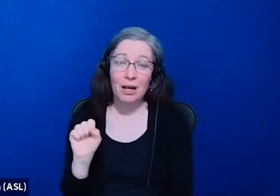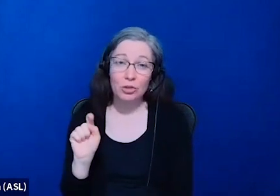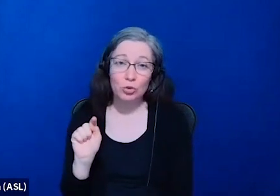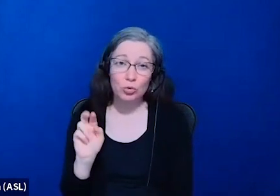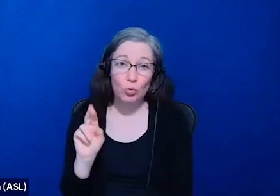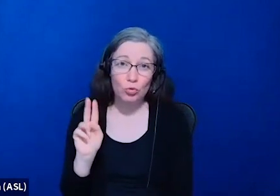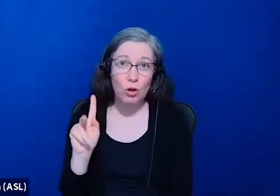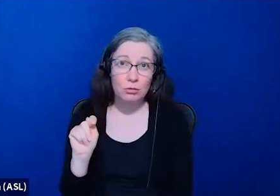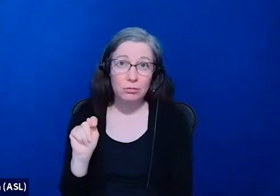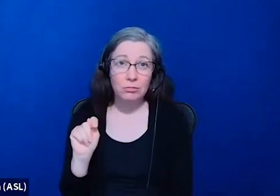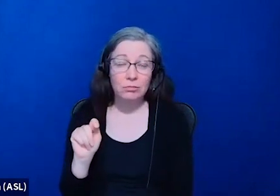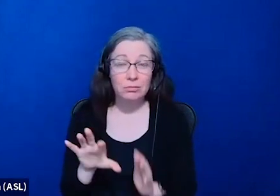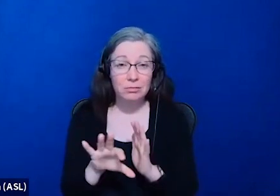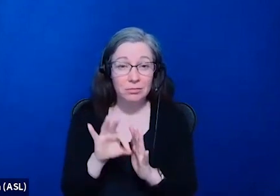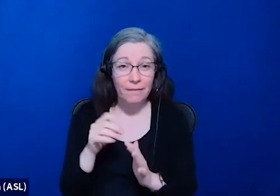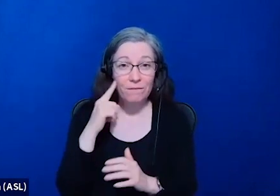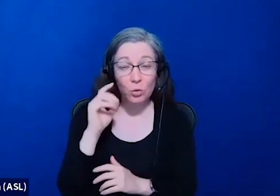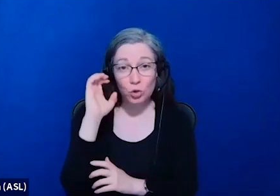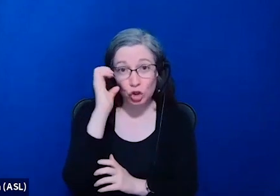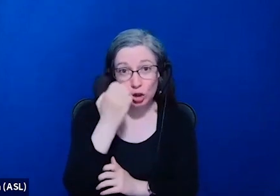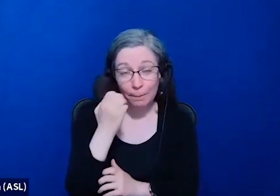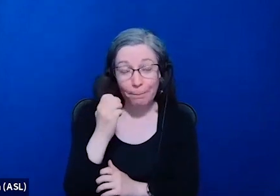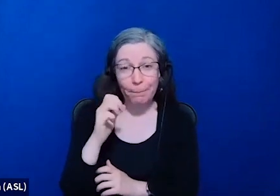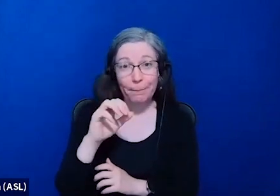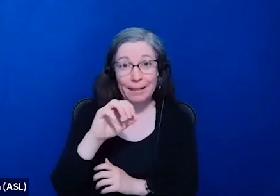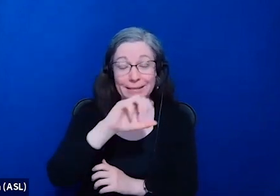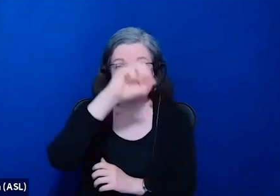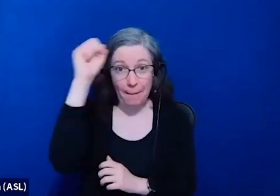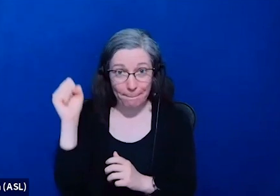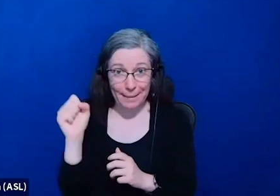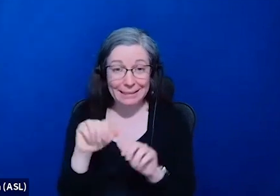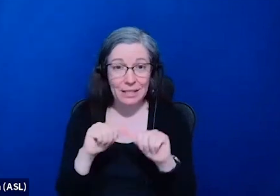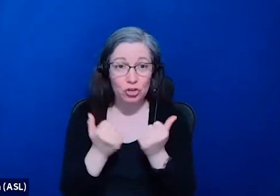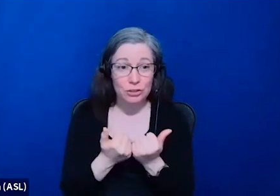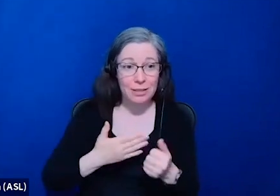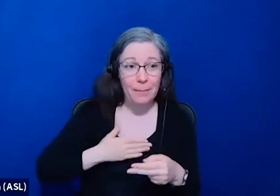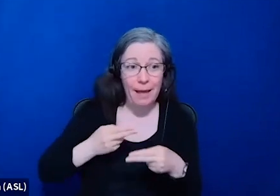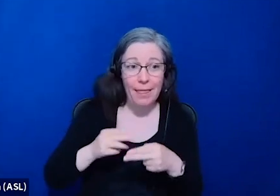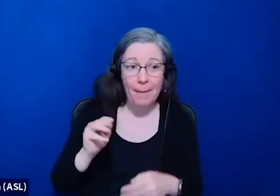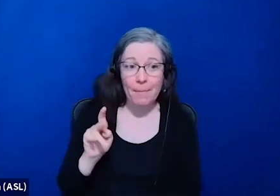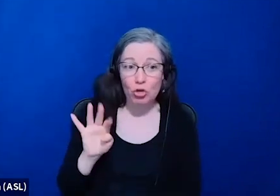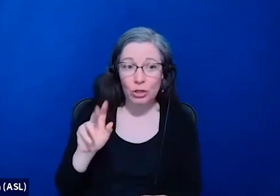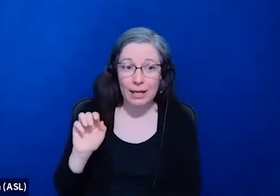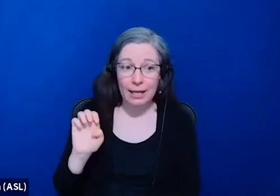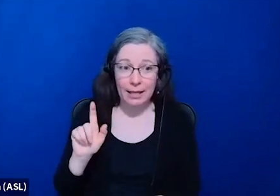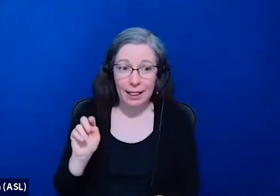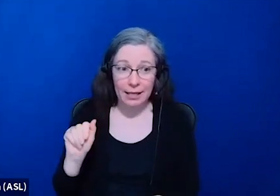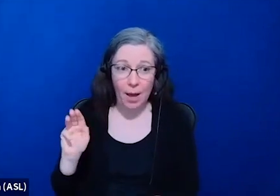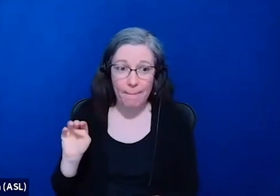for the European Space Agency. My name is Maria Elena Monzani. I am a white female, I have reddish-brown hair,